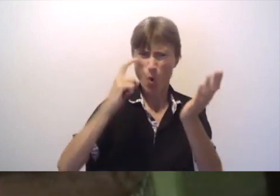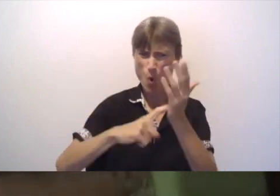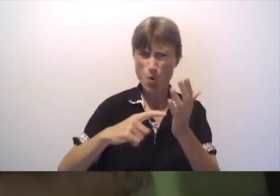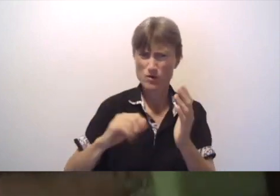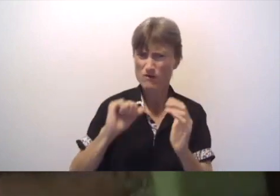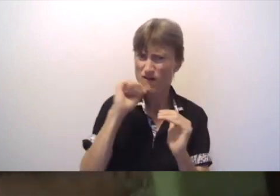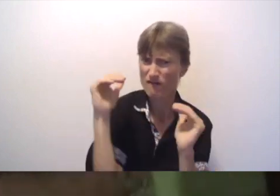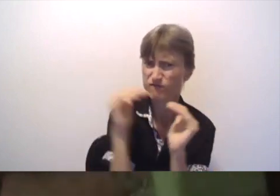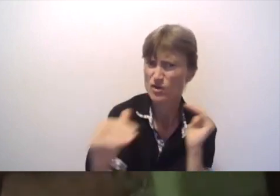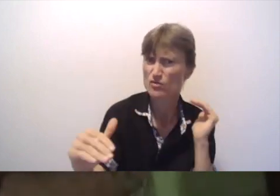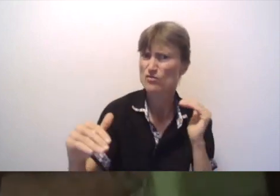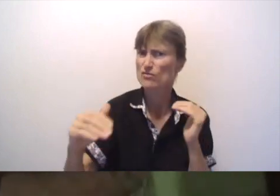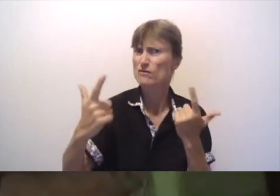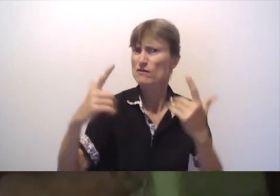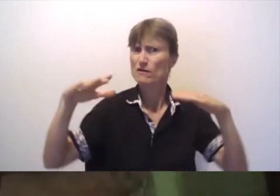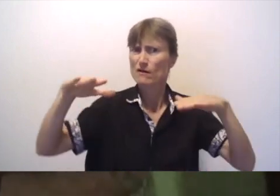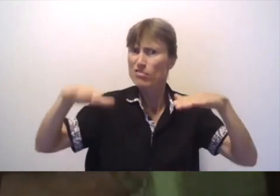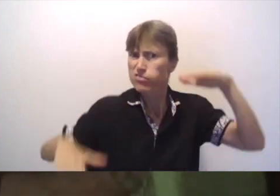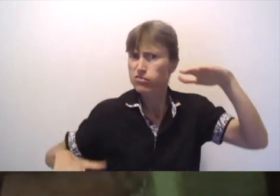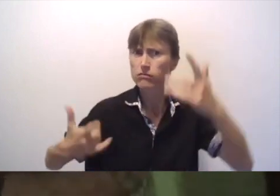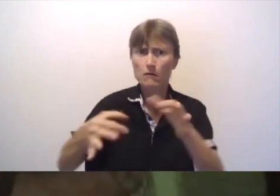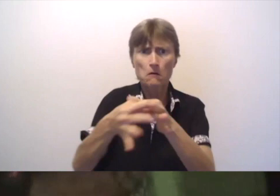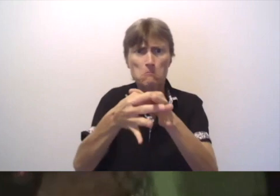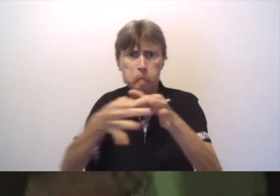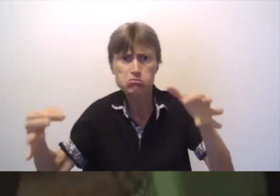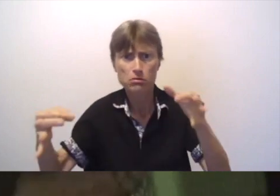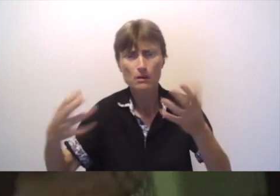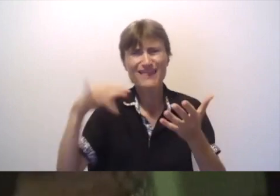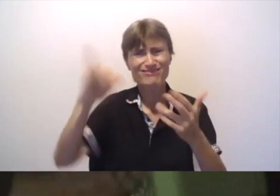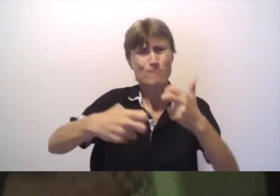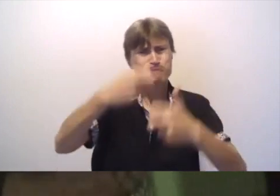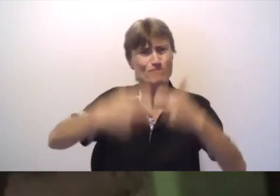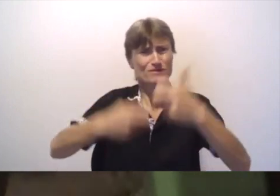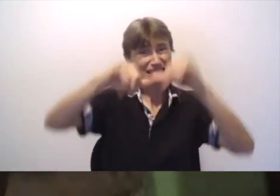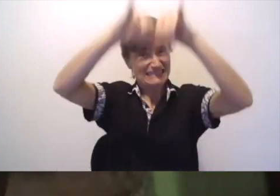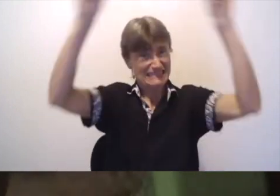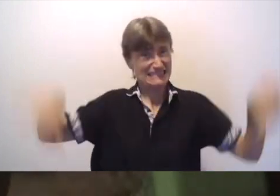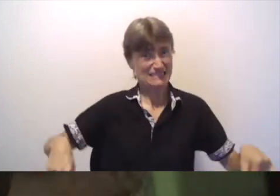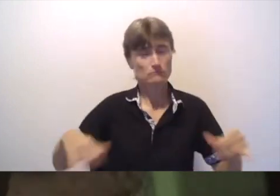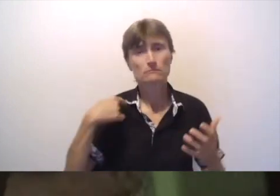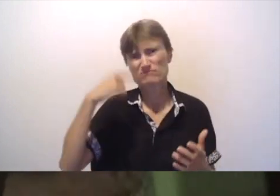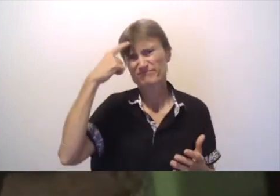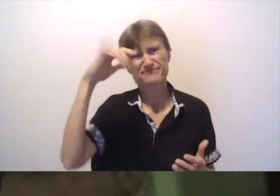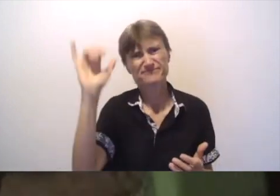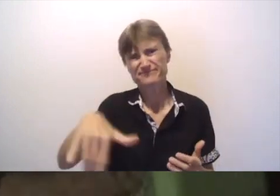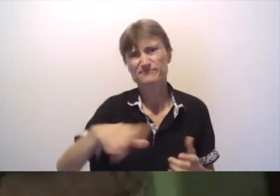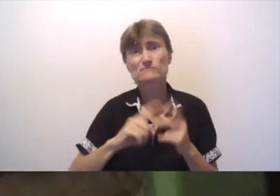mimic existing systemic problems so i mean i think it goes across the spectrum about the institutions have to change